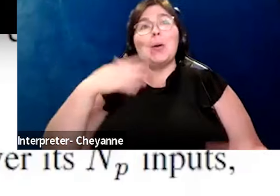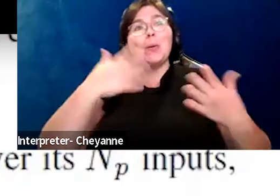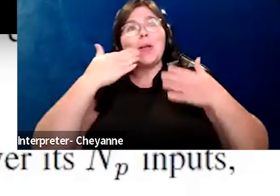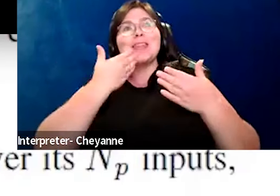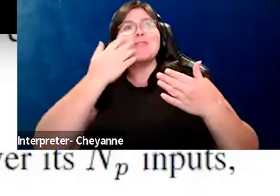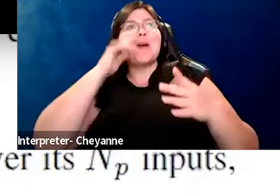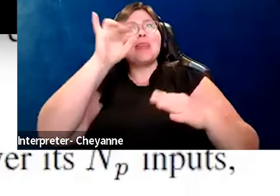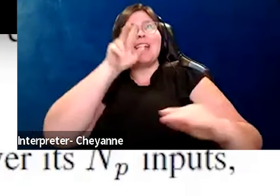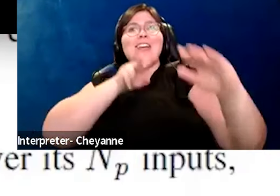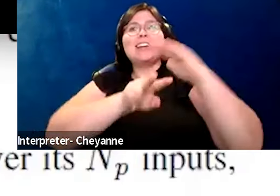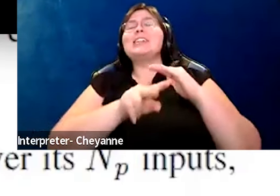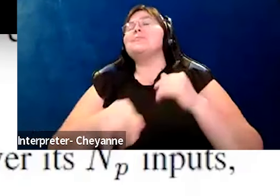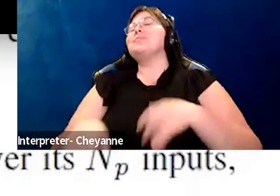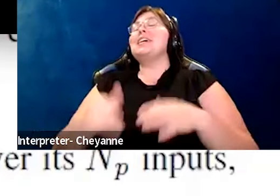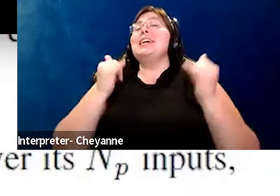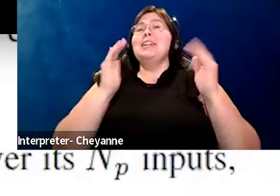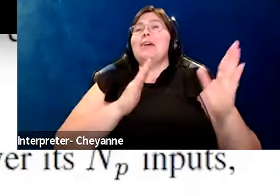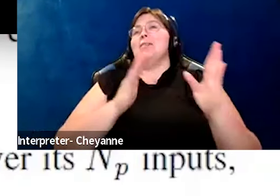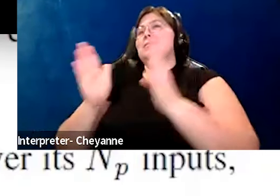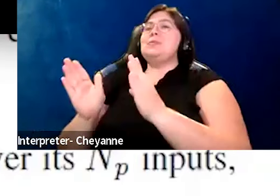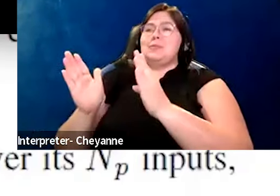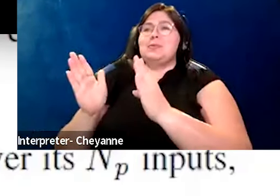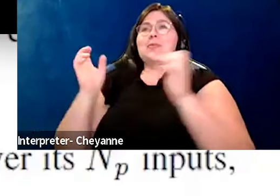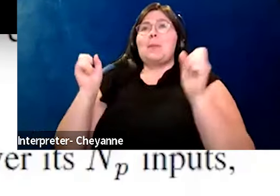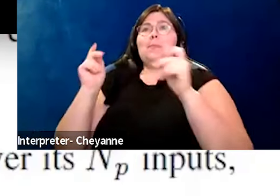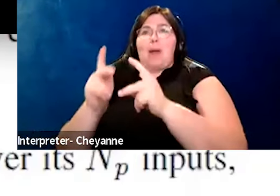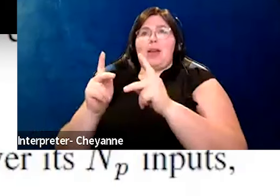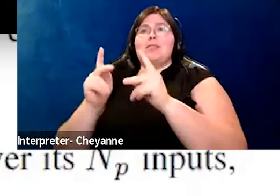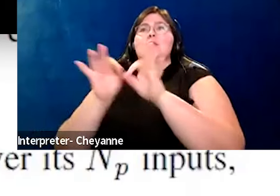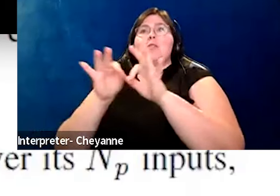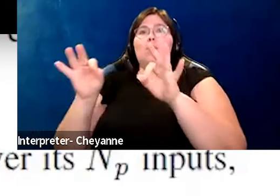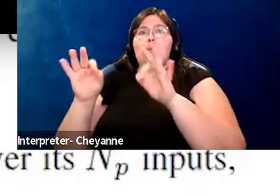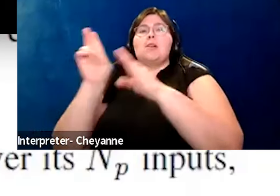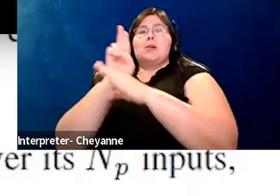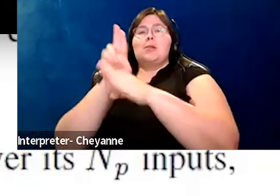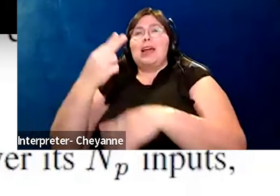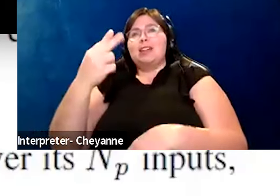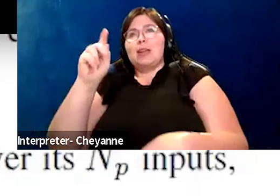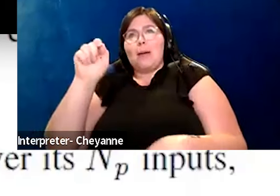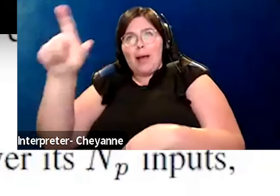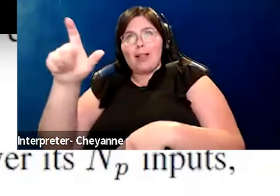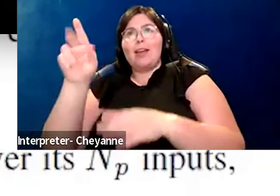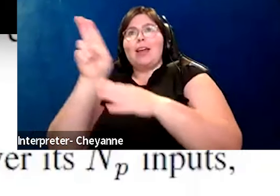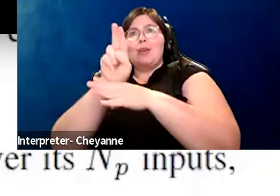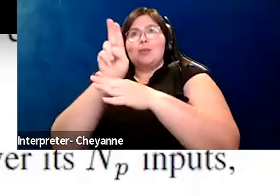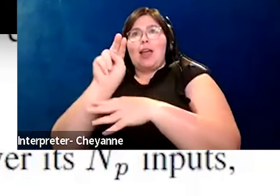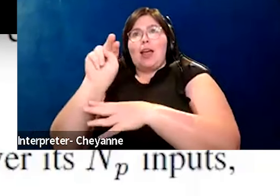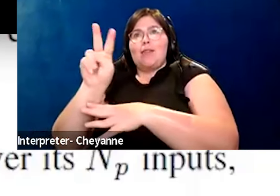So the last part of this video is back to the formula in HTML. And we're using the NVDA screen reader again